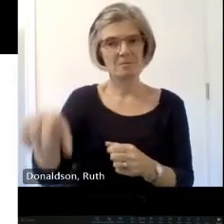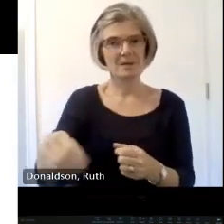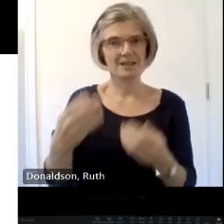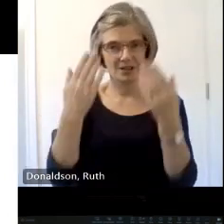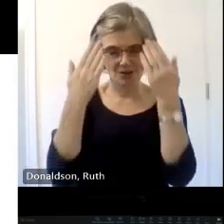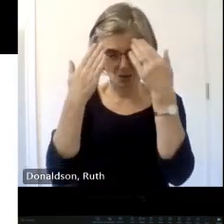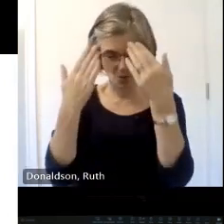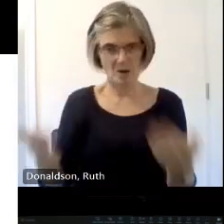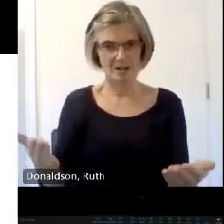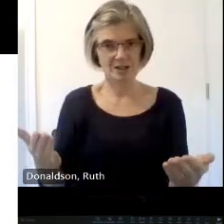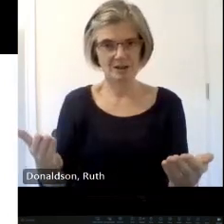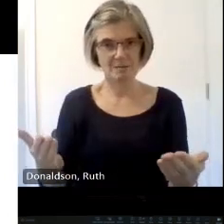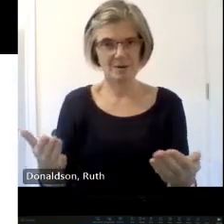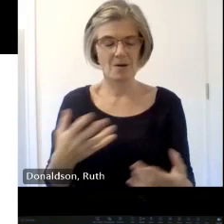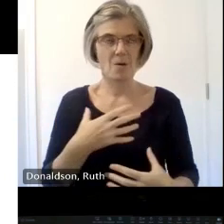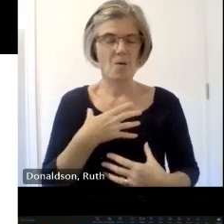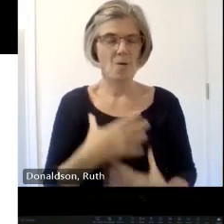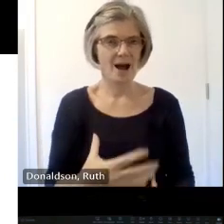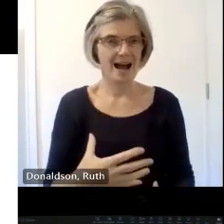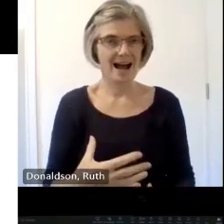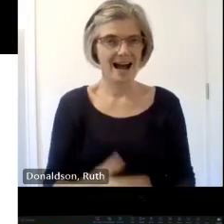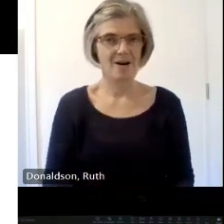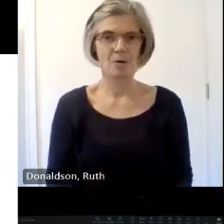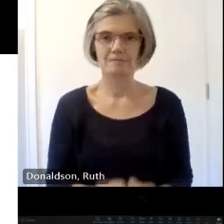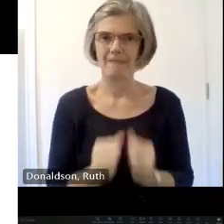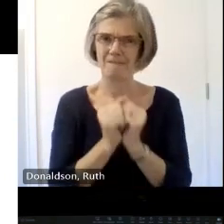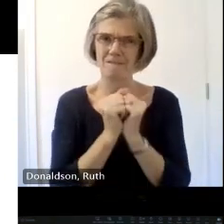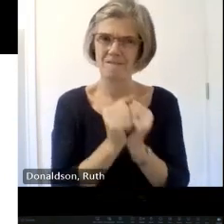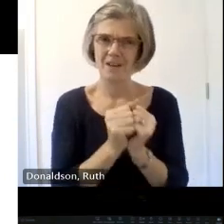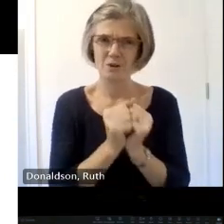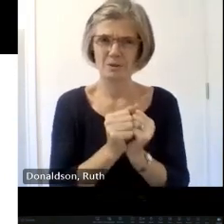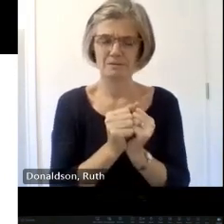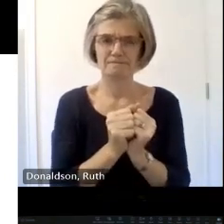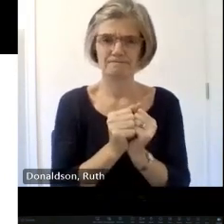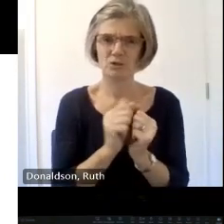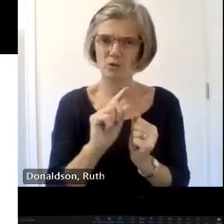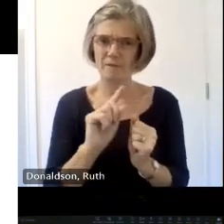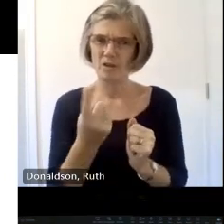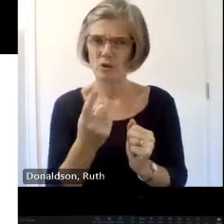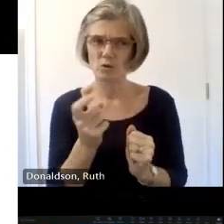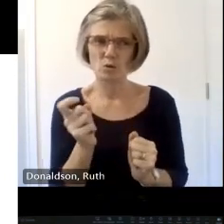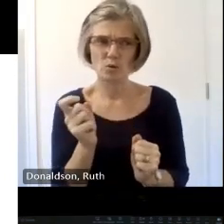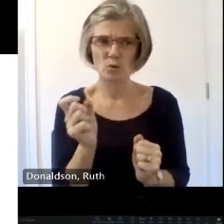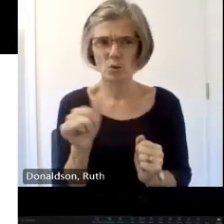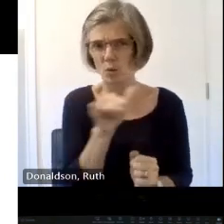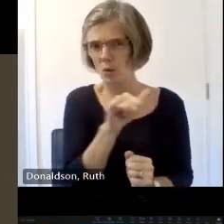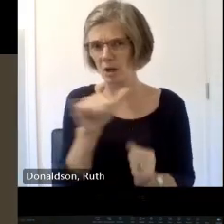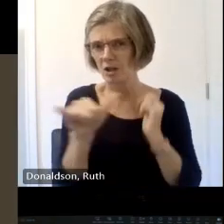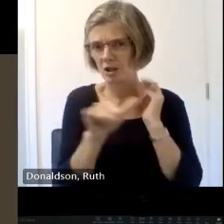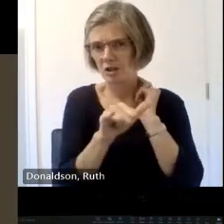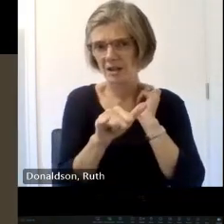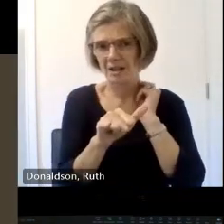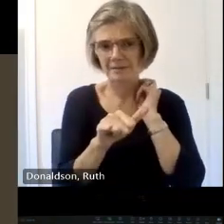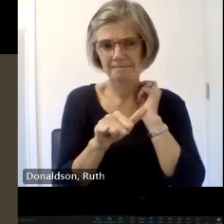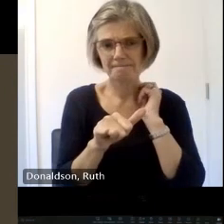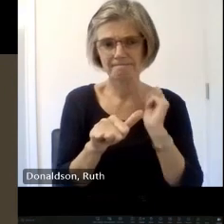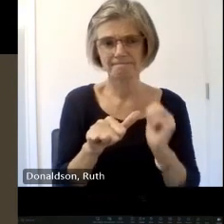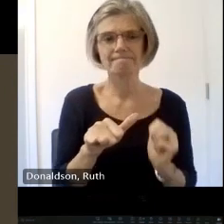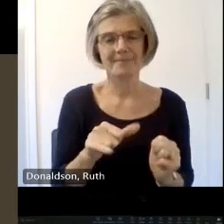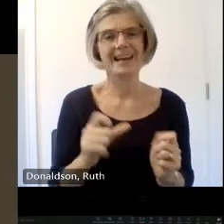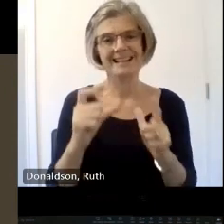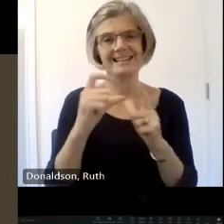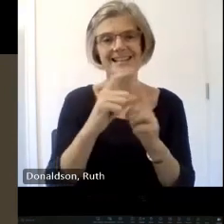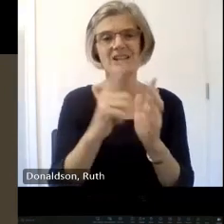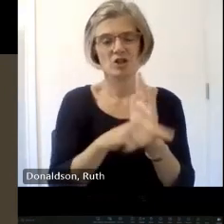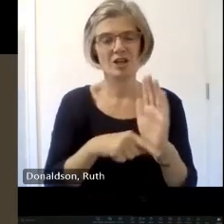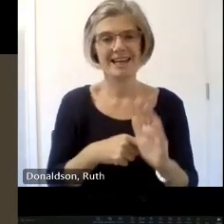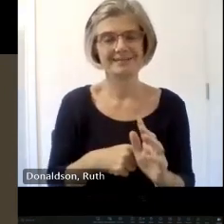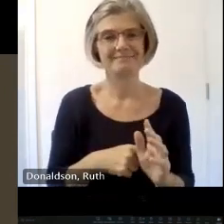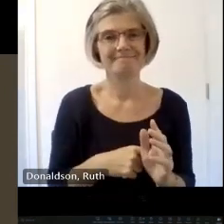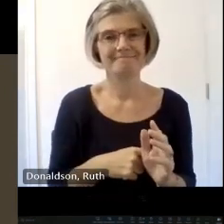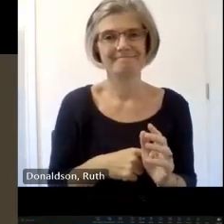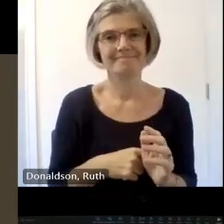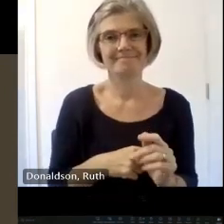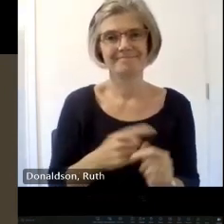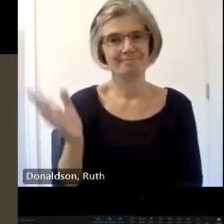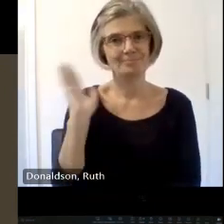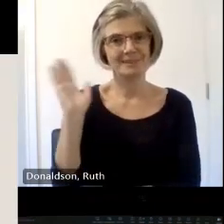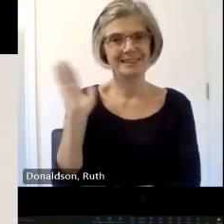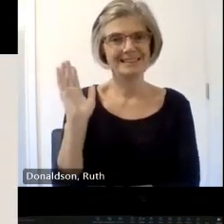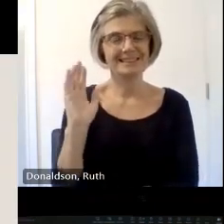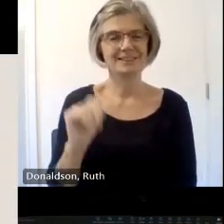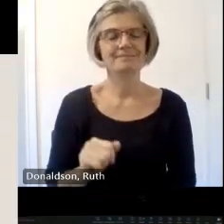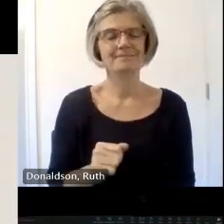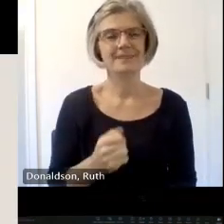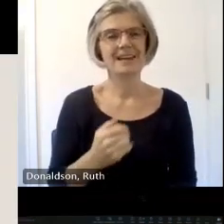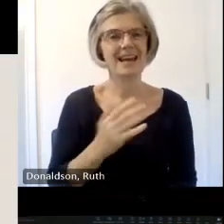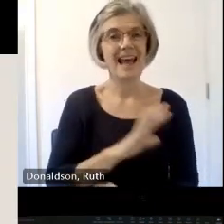weight in gold Lely so first up am I welcoming DJ thank you hello all we have that next SL so this